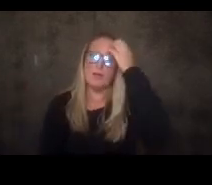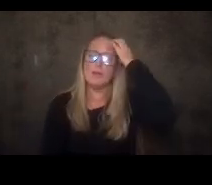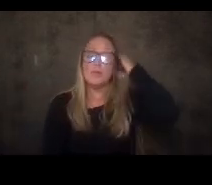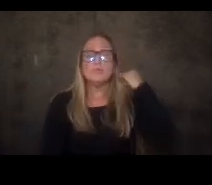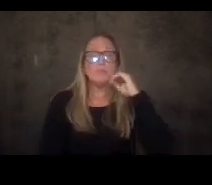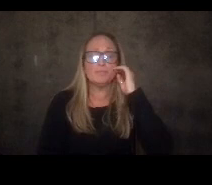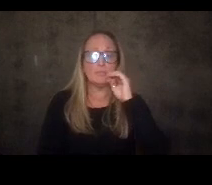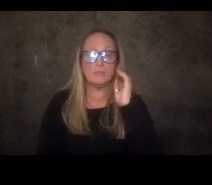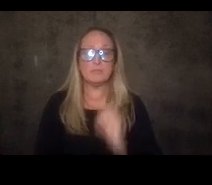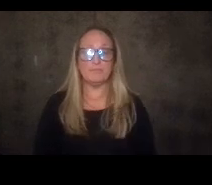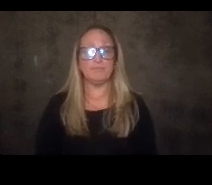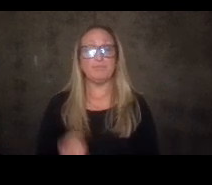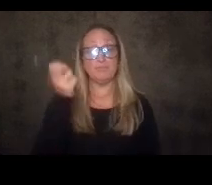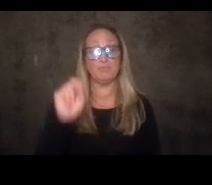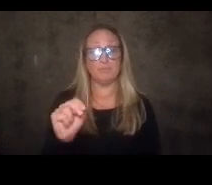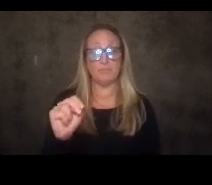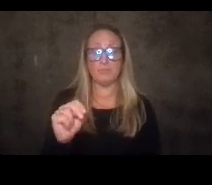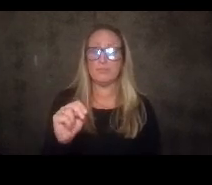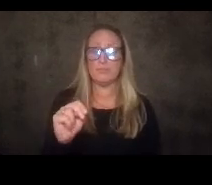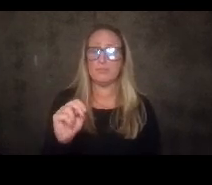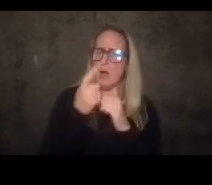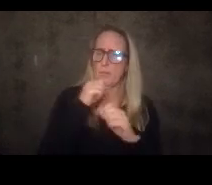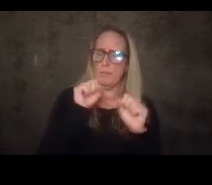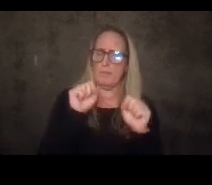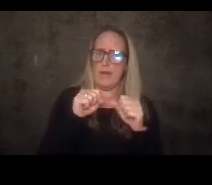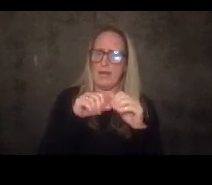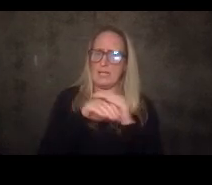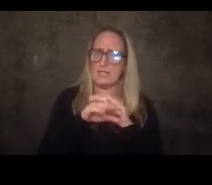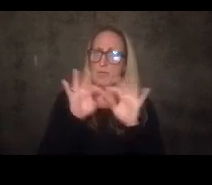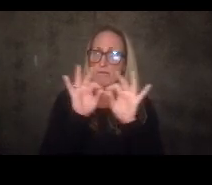And then is there a way to make accessible forms? Ah, I guess if